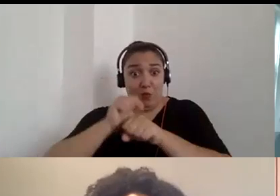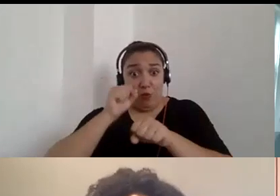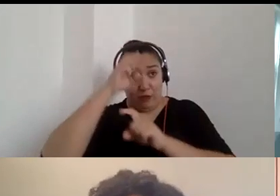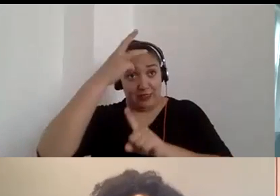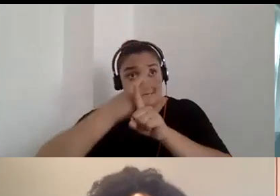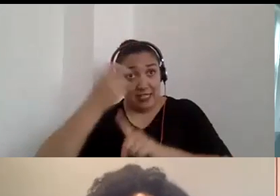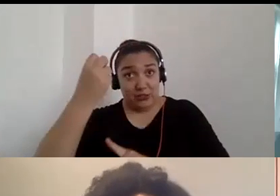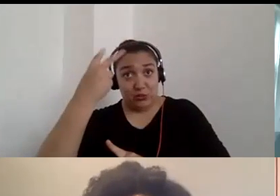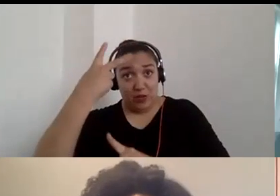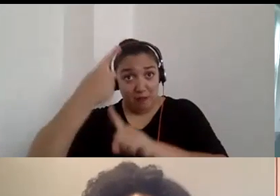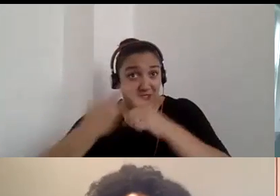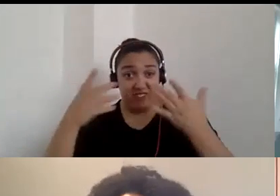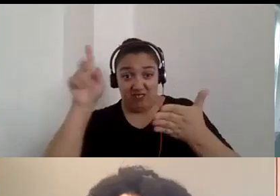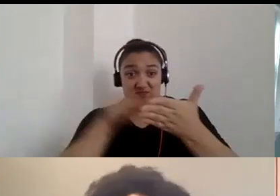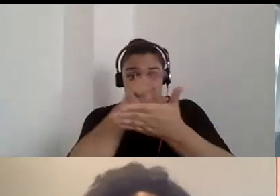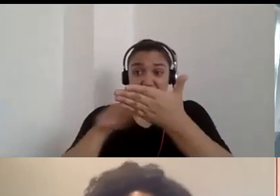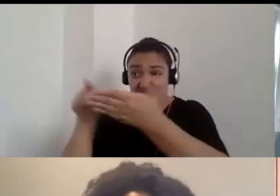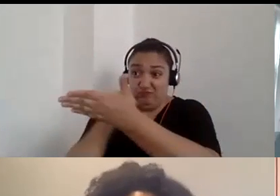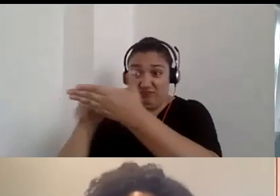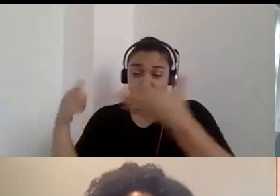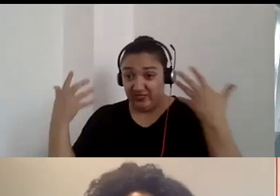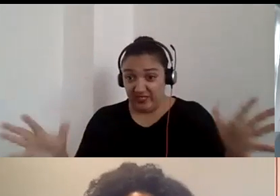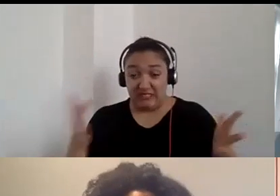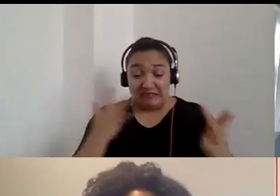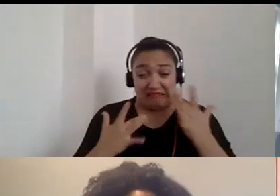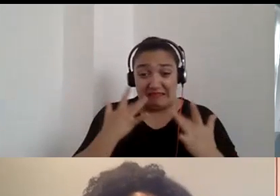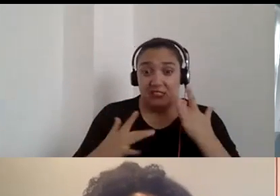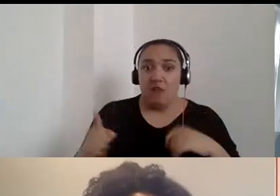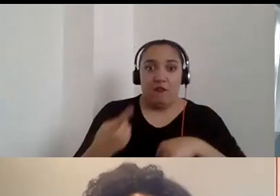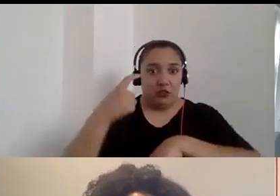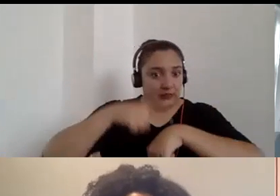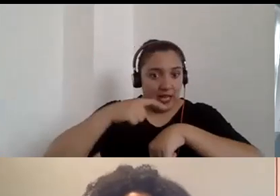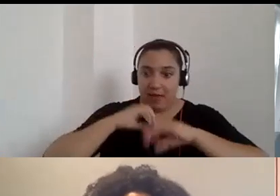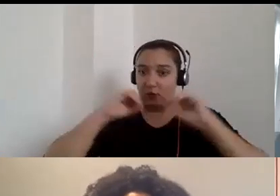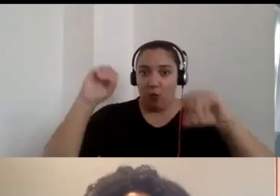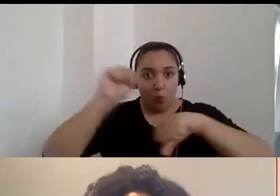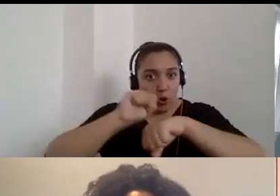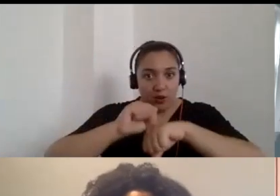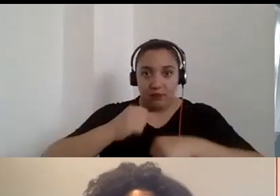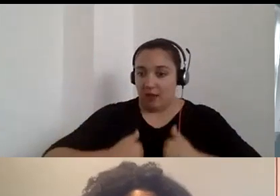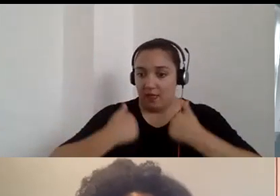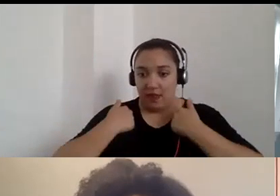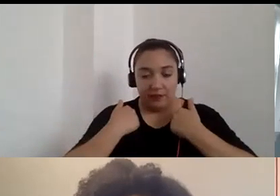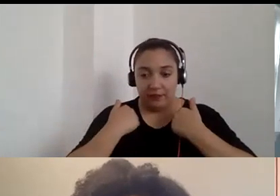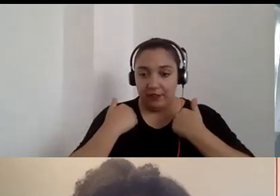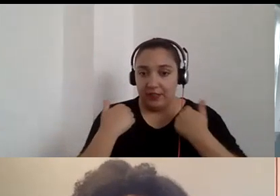Like all of those things are true. I'm -- for the first time in my adult life I am unemployed. And I am 47.